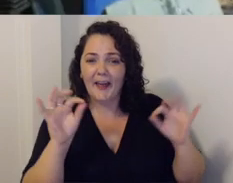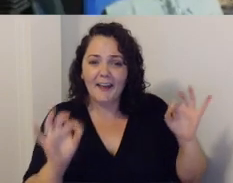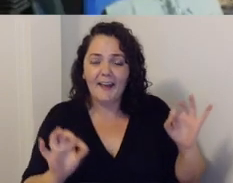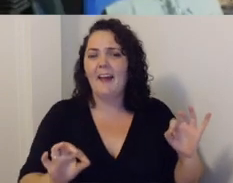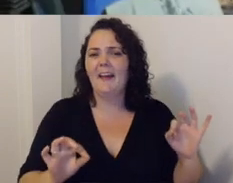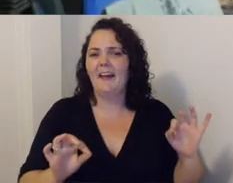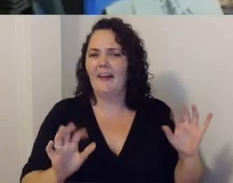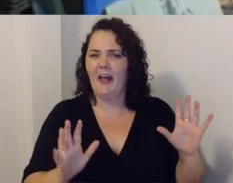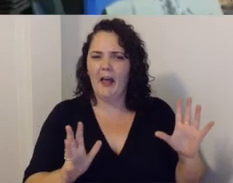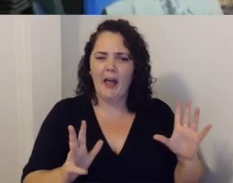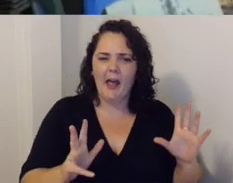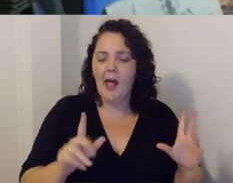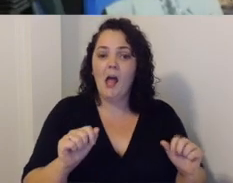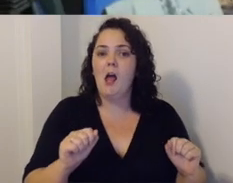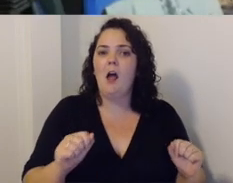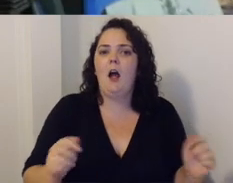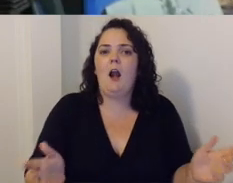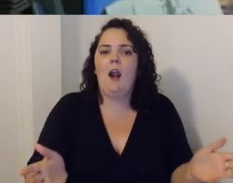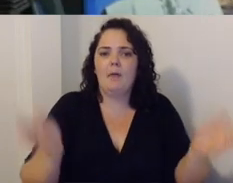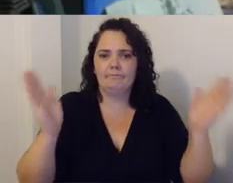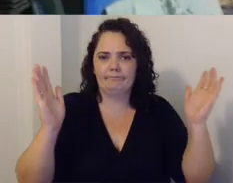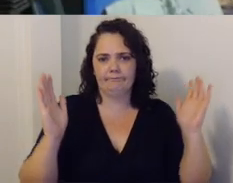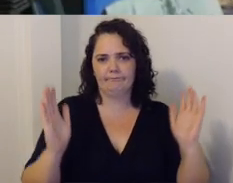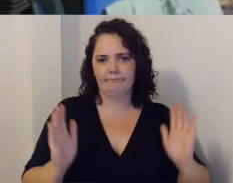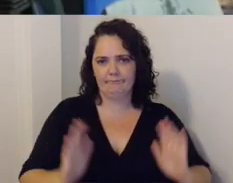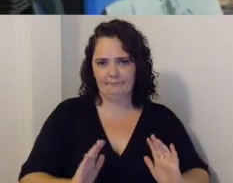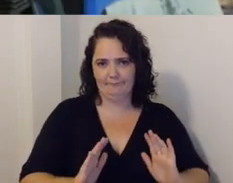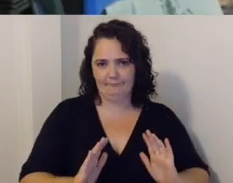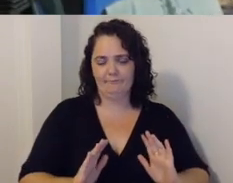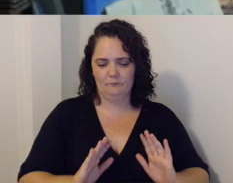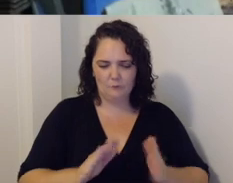things, take this opportunity to try to get right in there and just lay some material down, push and